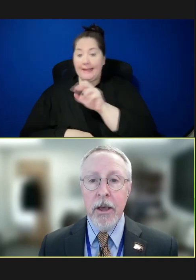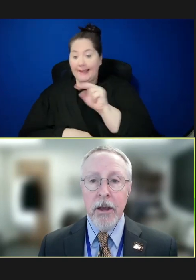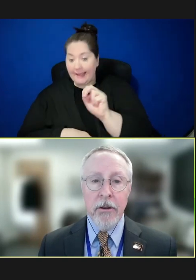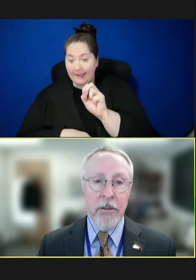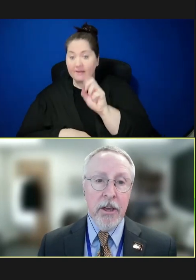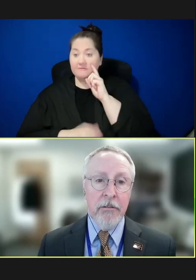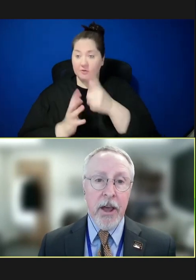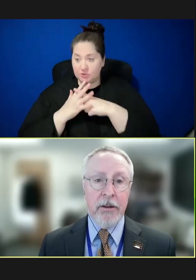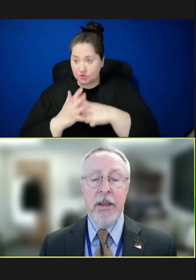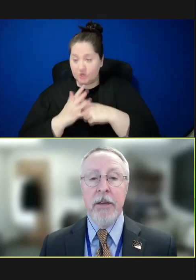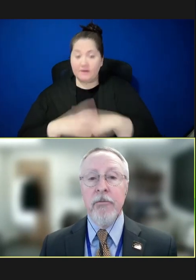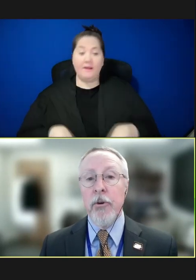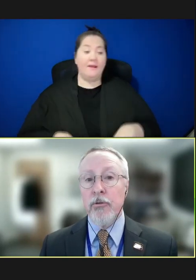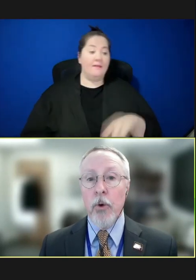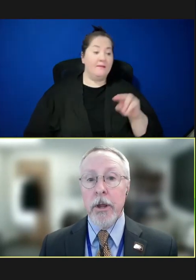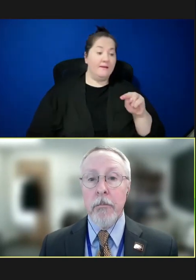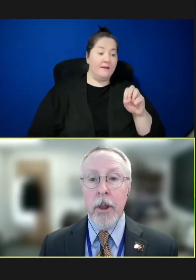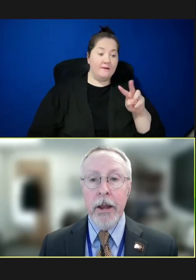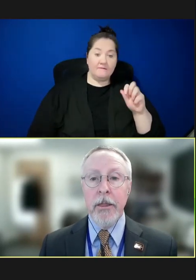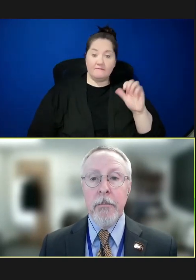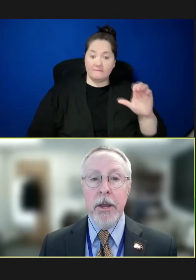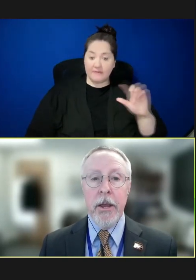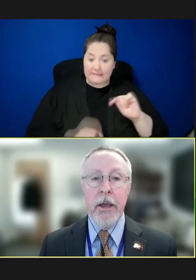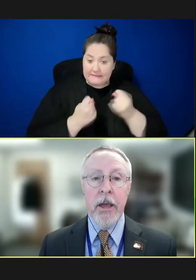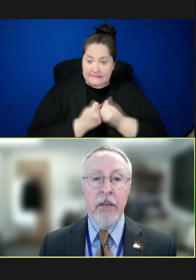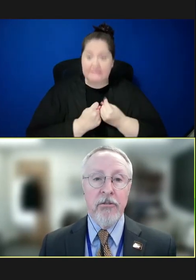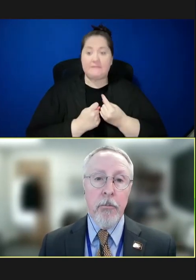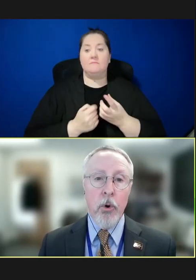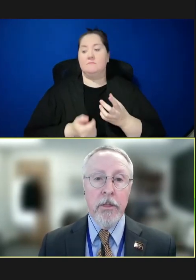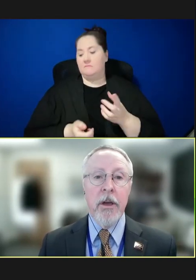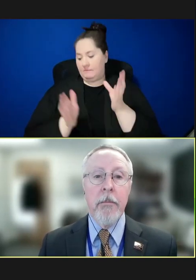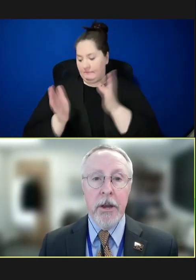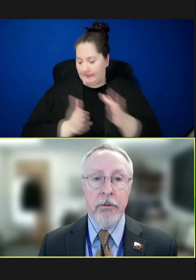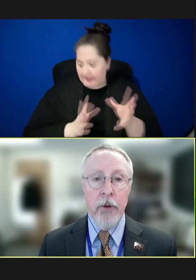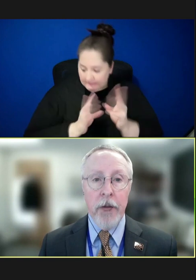and to the NVAC team for its work in planning the meeting and supporting the committee throughout